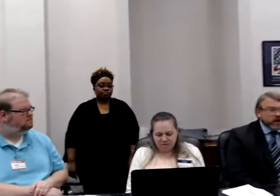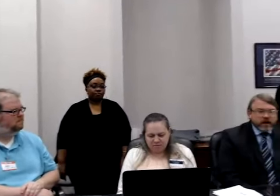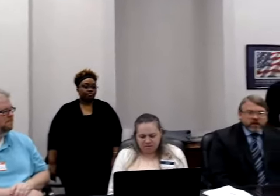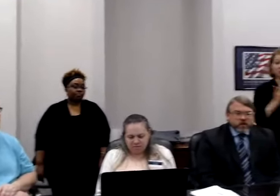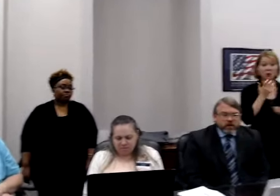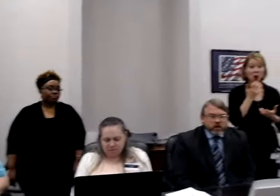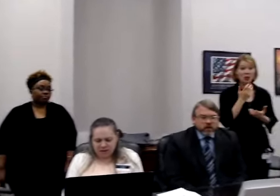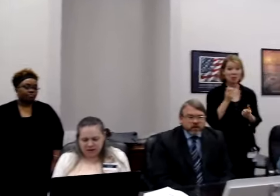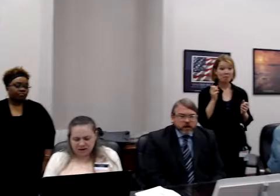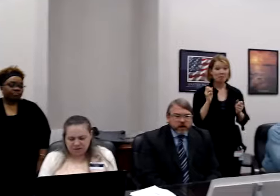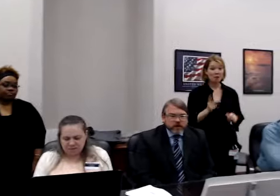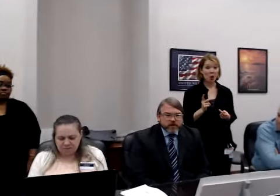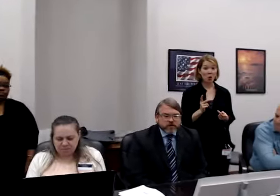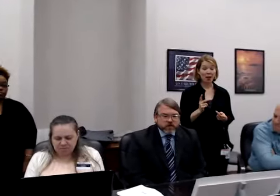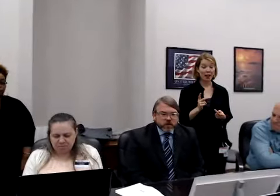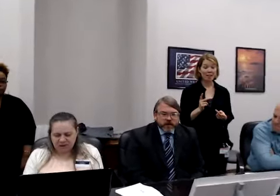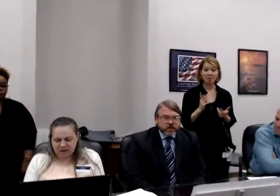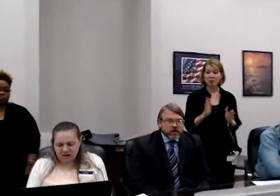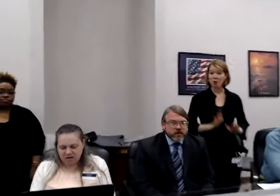Okay, well great,